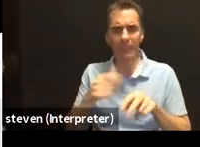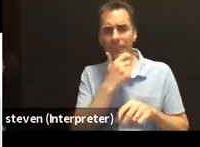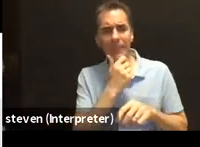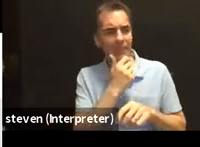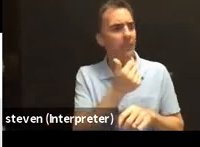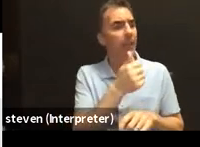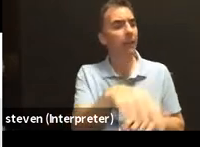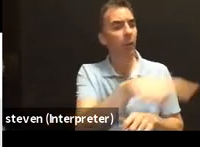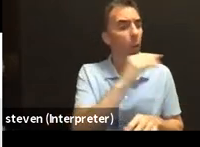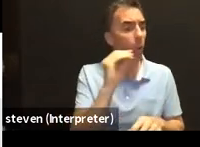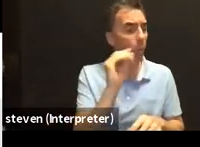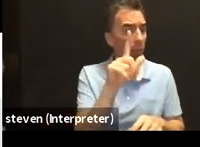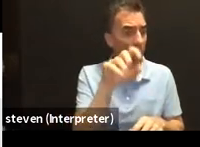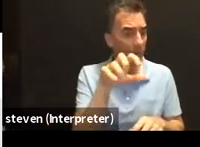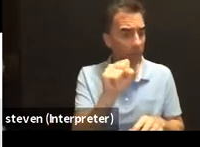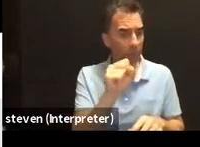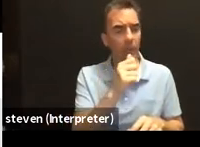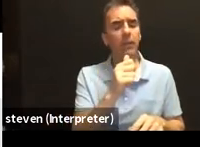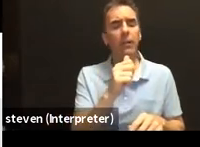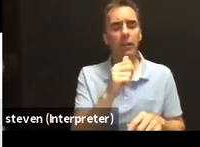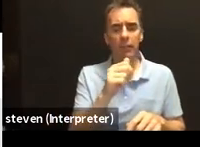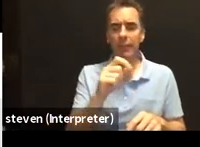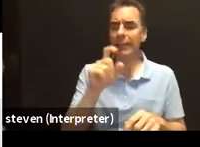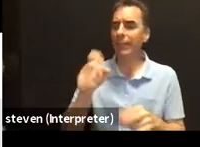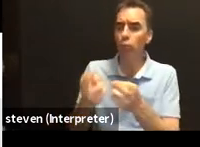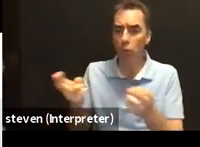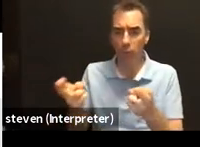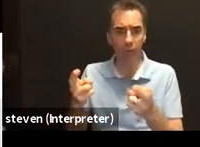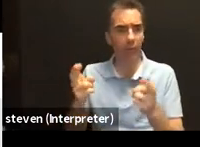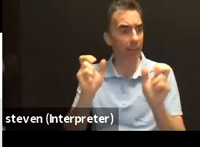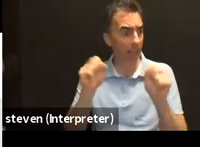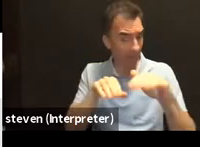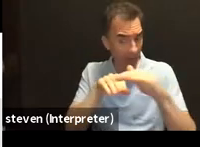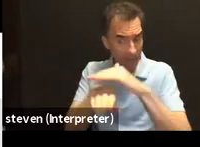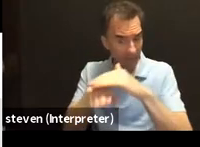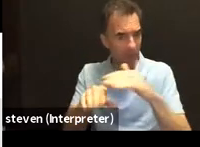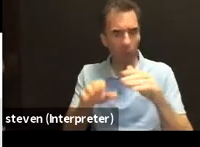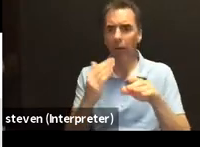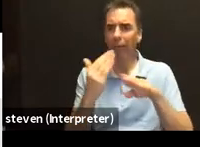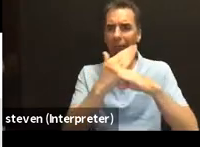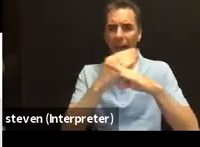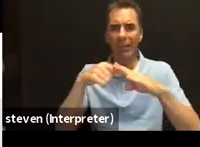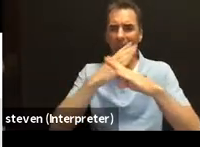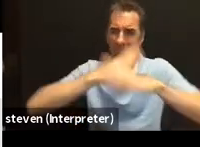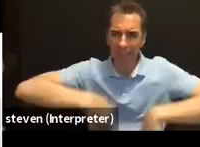maria.rodriguez: Or able to access the resources that they need much, much faster and in a much smoother and streamlined way.